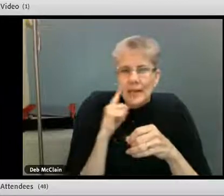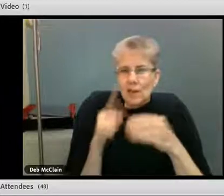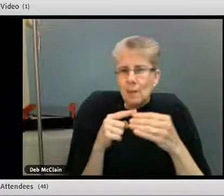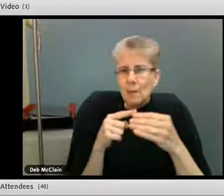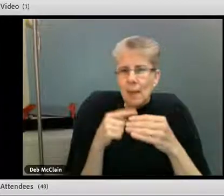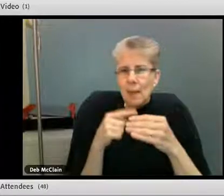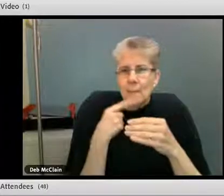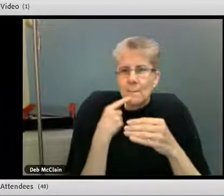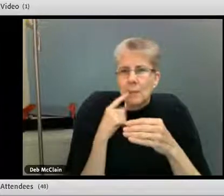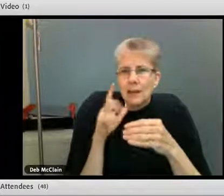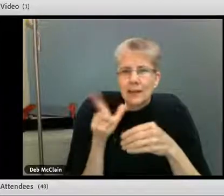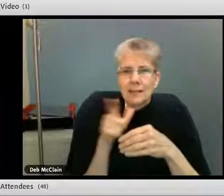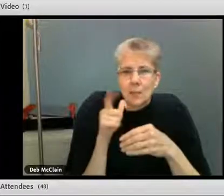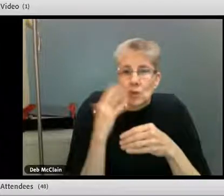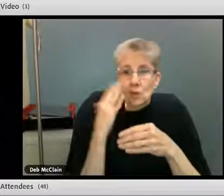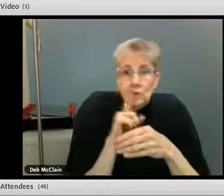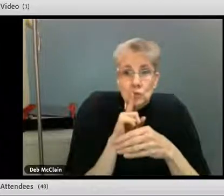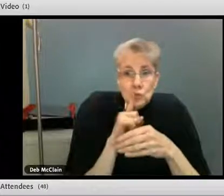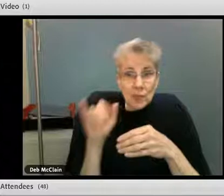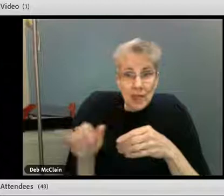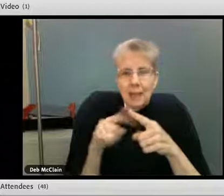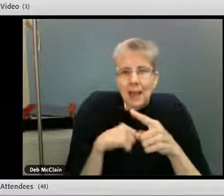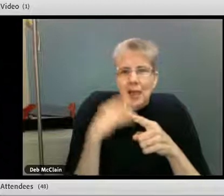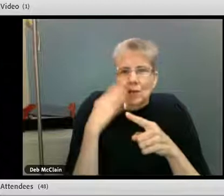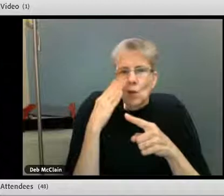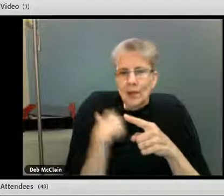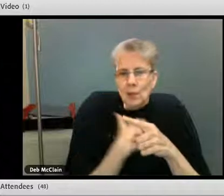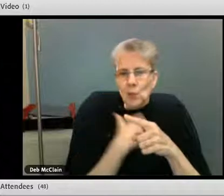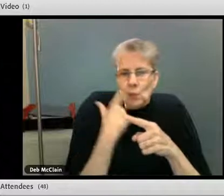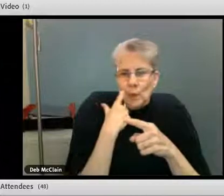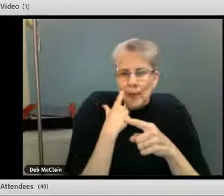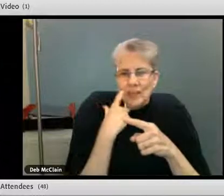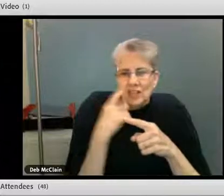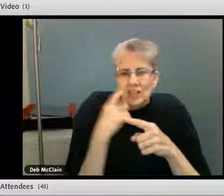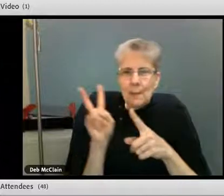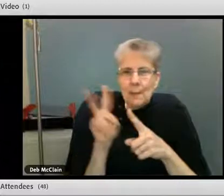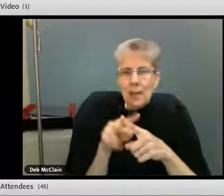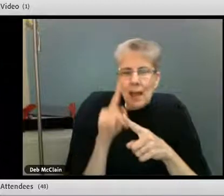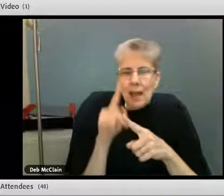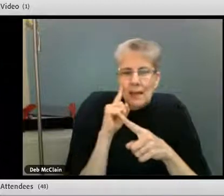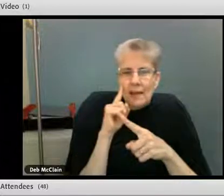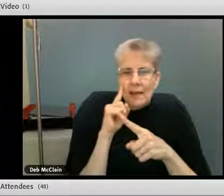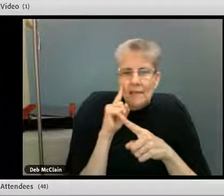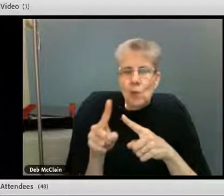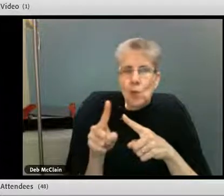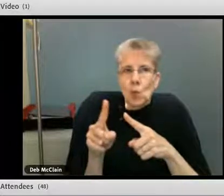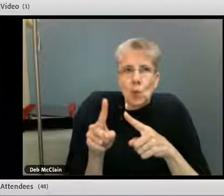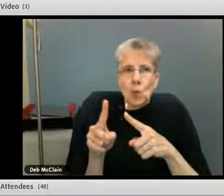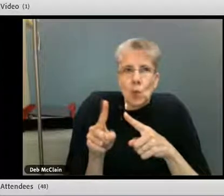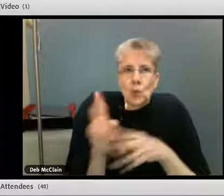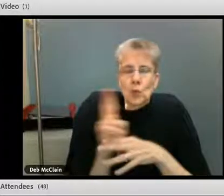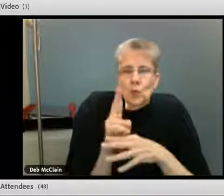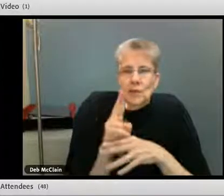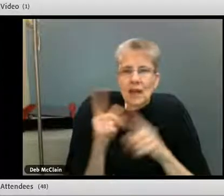I know that we just applied for it using our friends group. Our friends group is the 508.